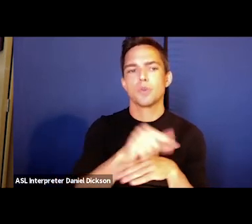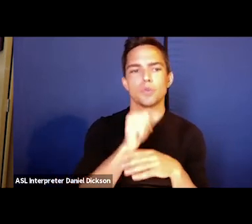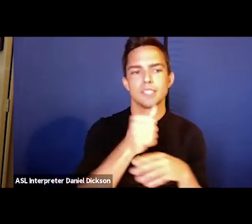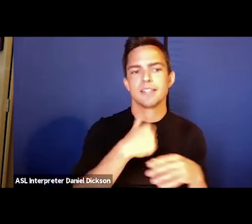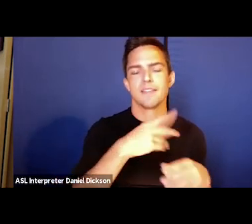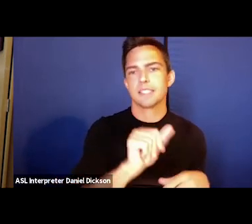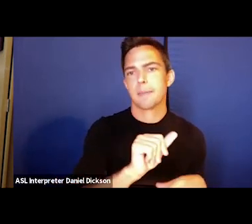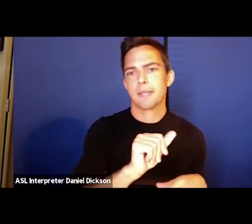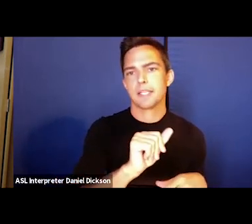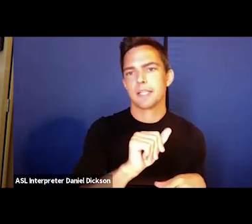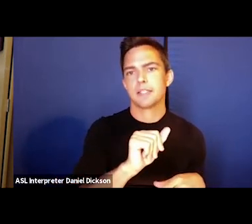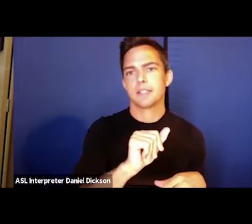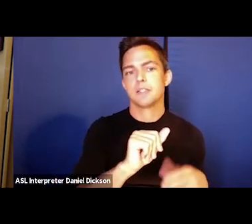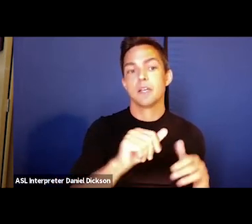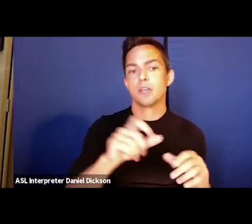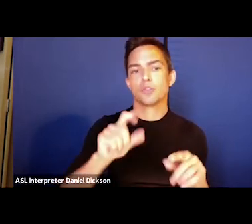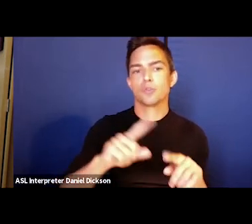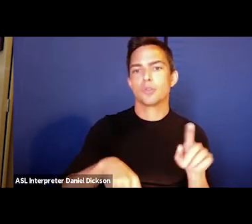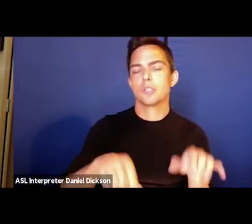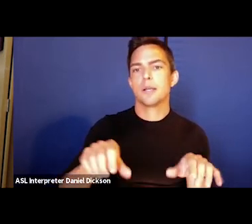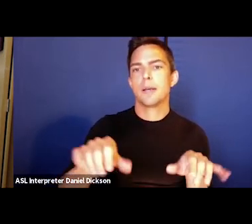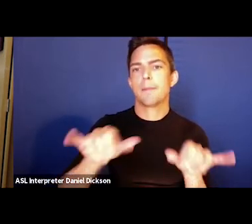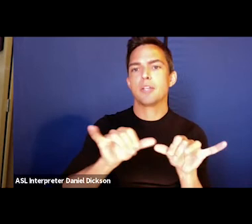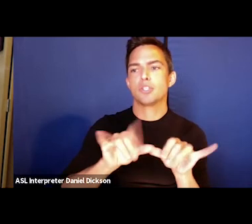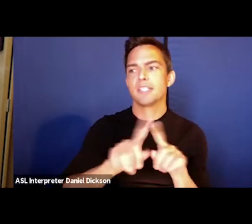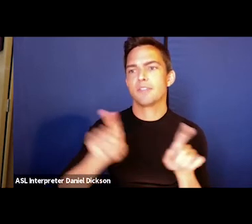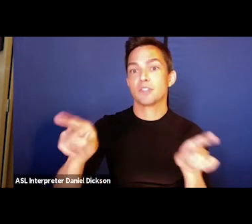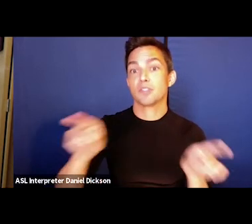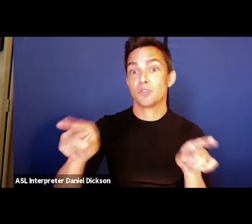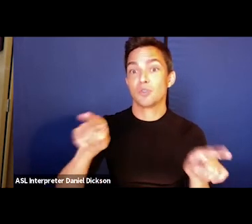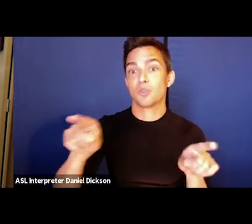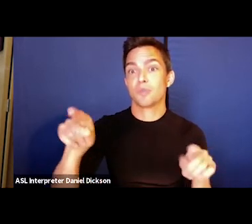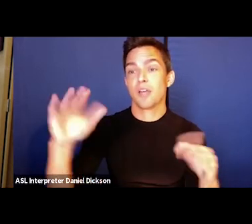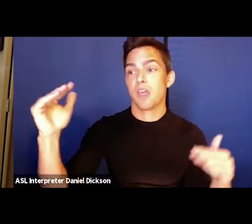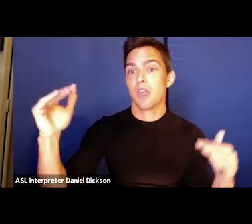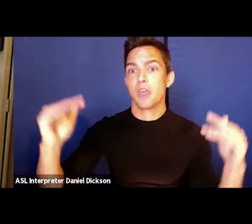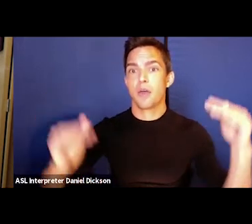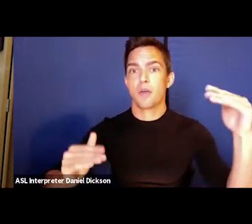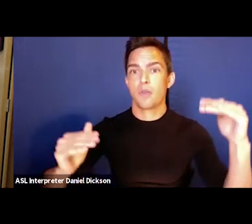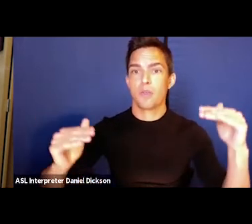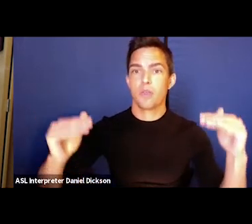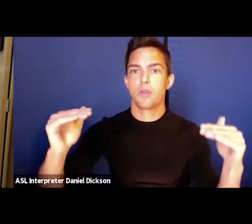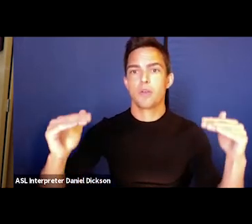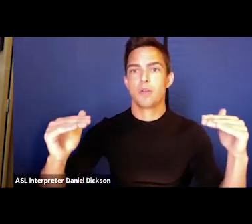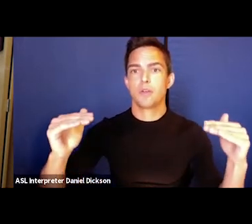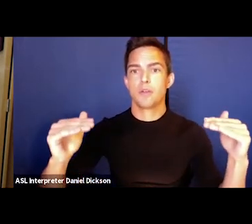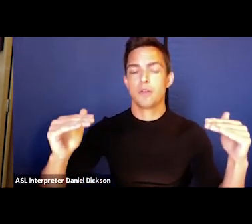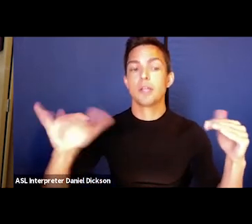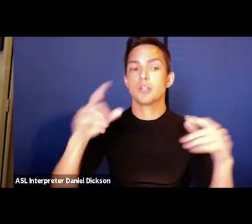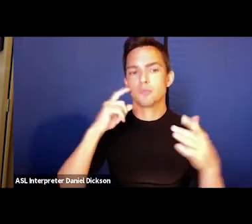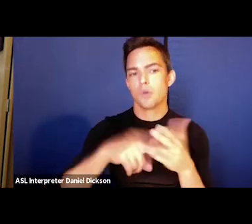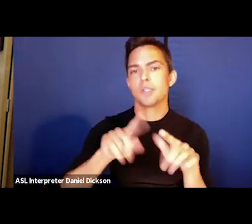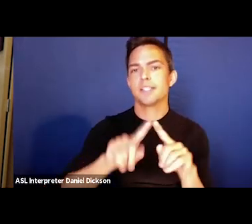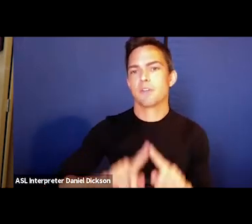longer measurable differences between the two groups. There was however differences in social